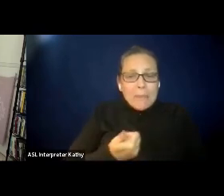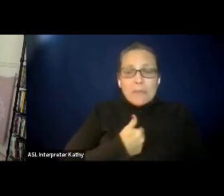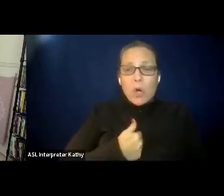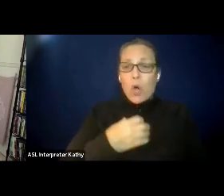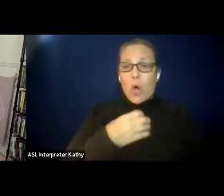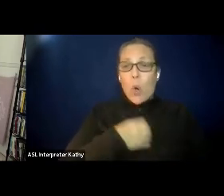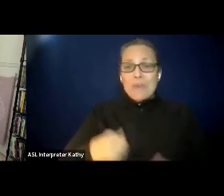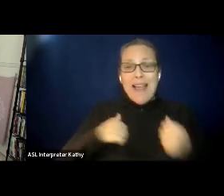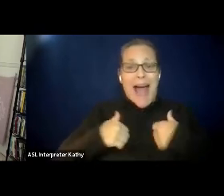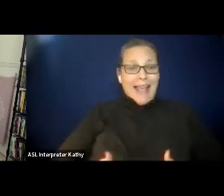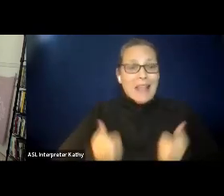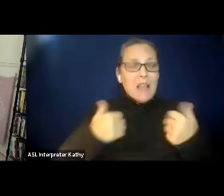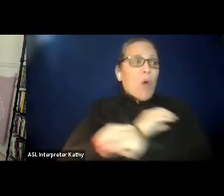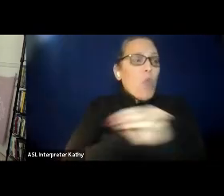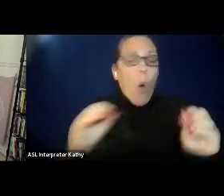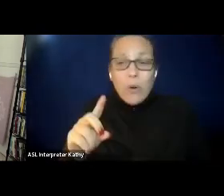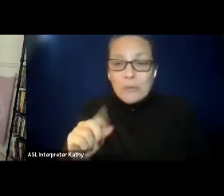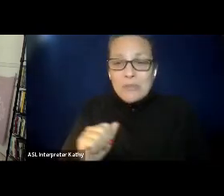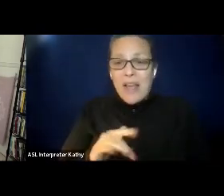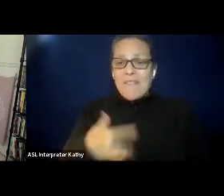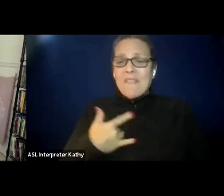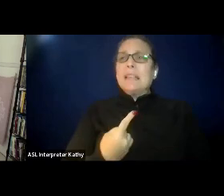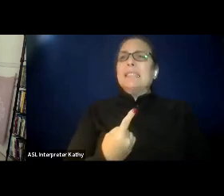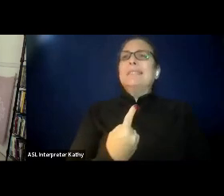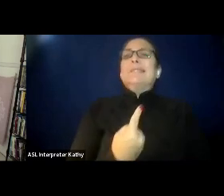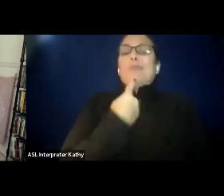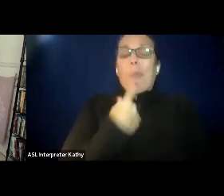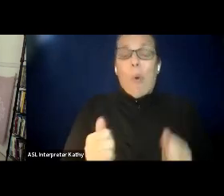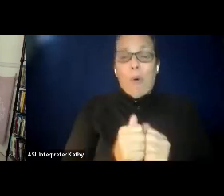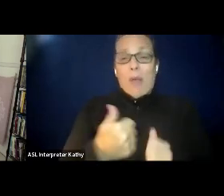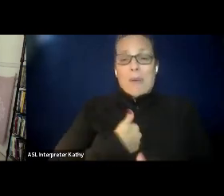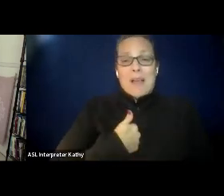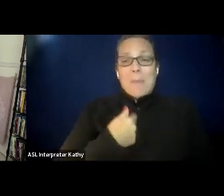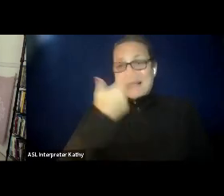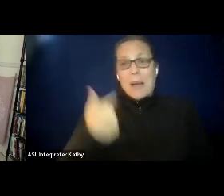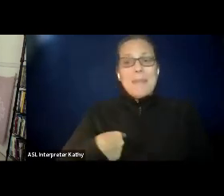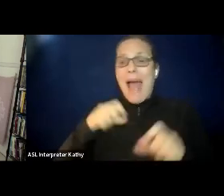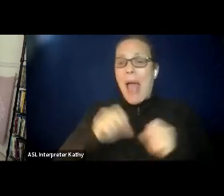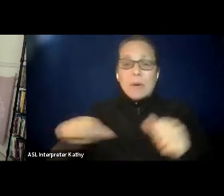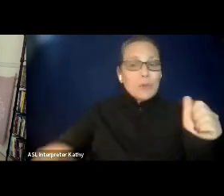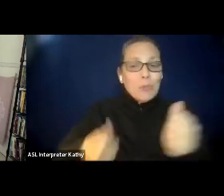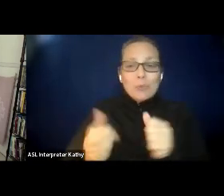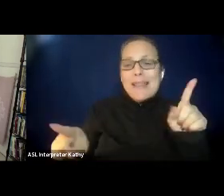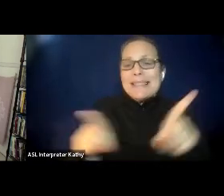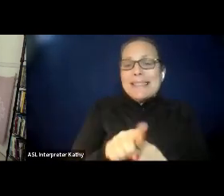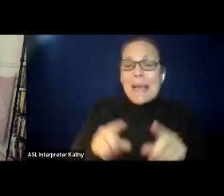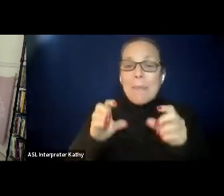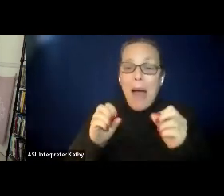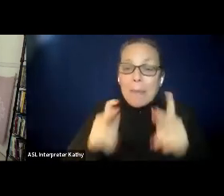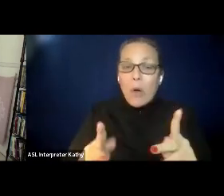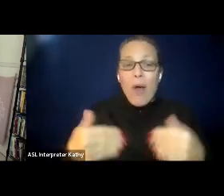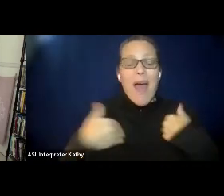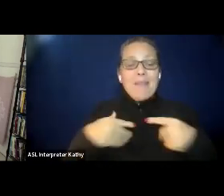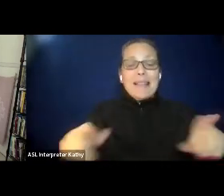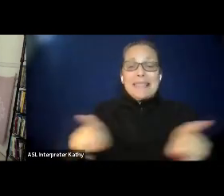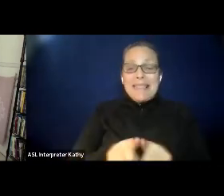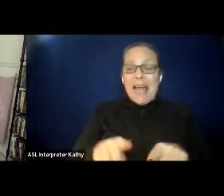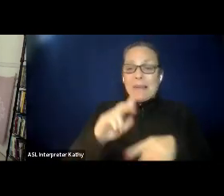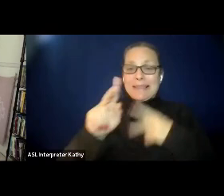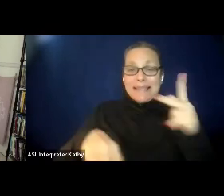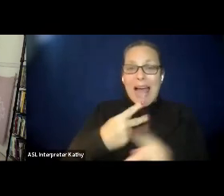or poor mental health. It can occur in many forms, feeling